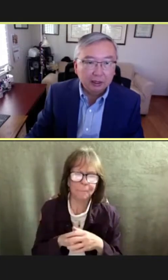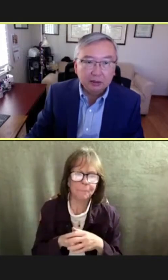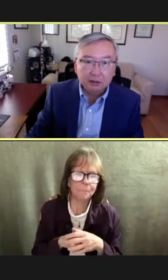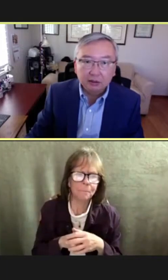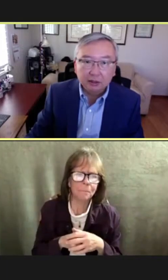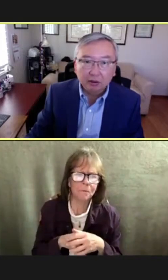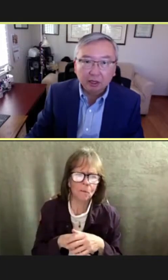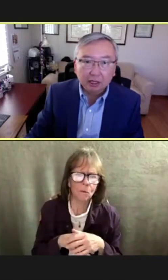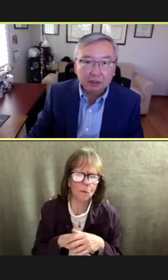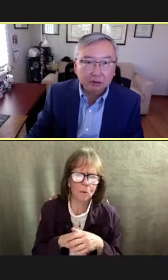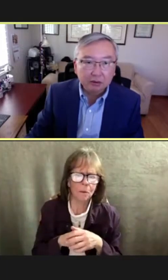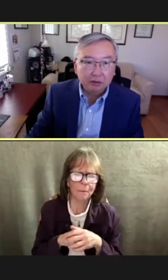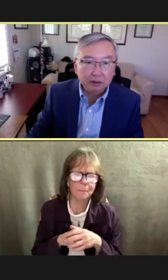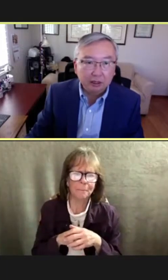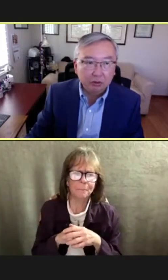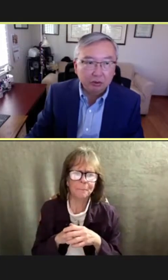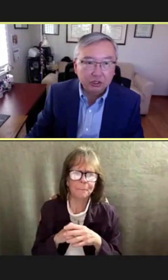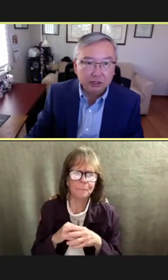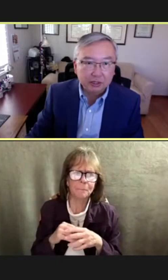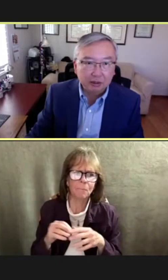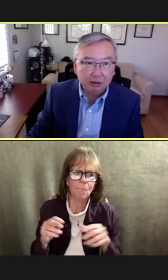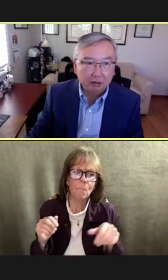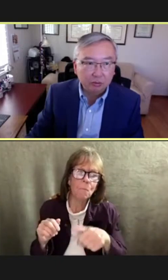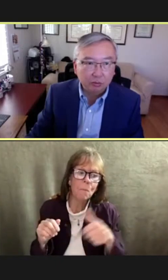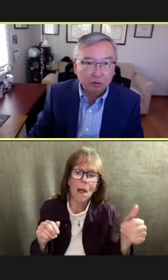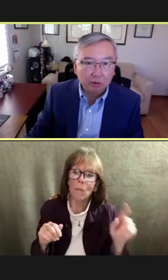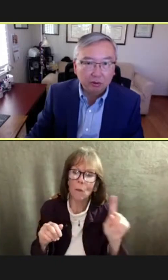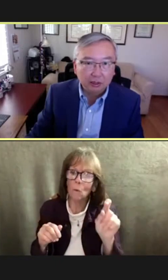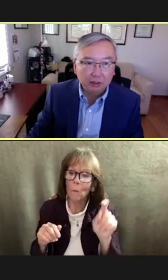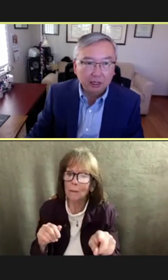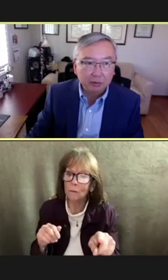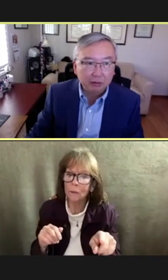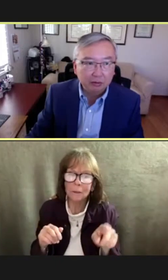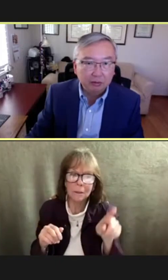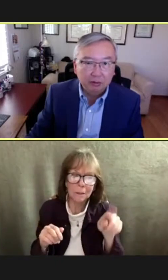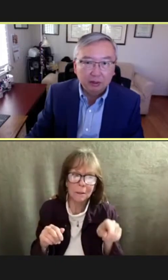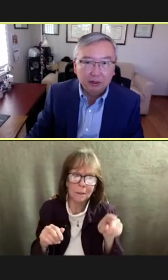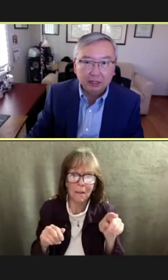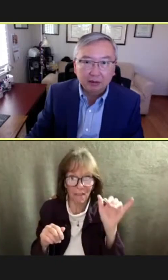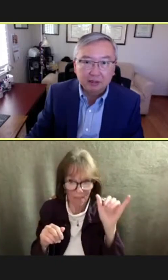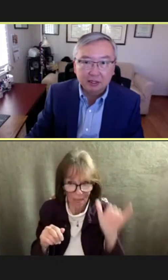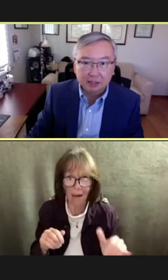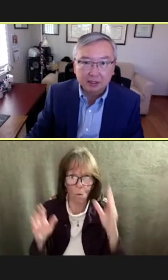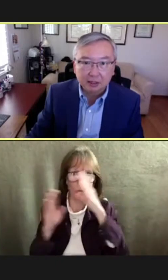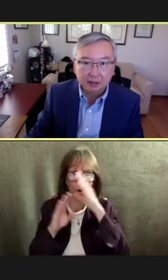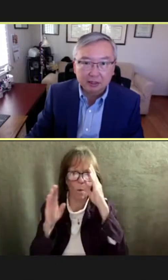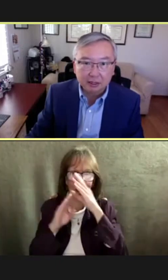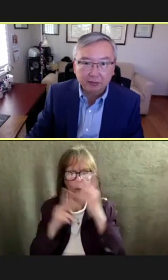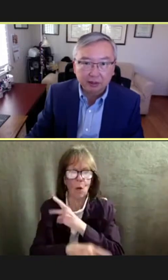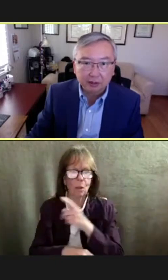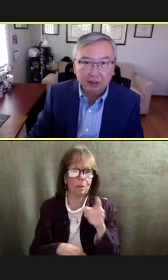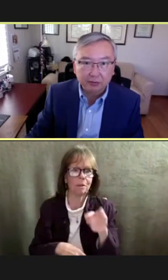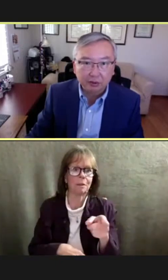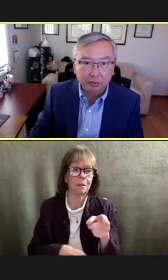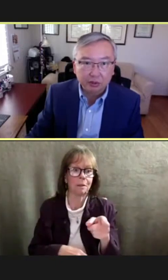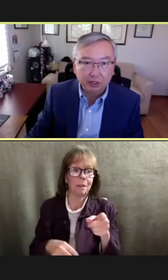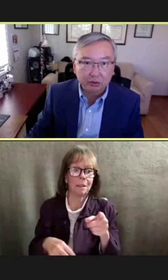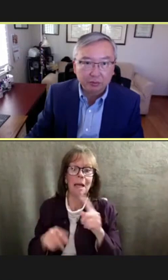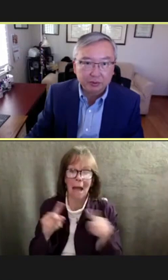And there are other questions that are more alarming that are statistically significantly different between groups.